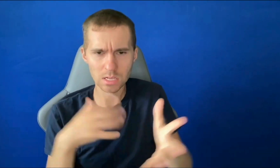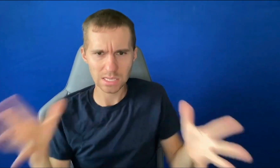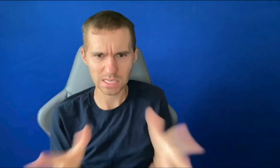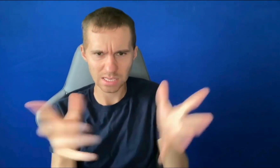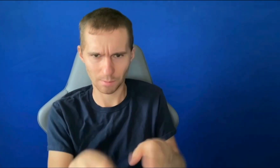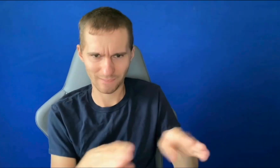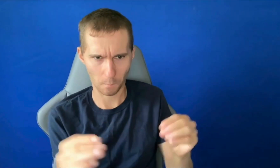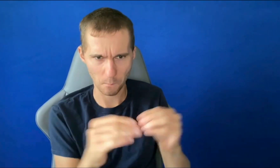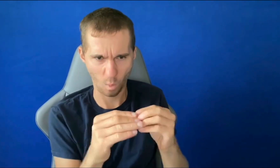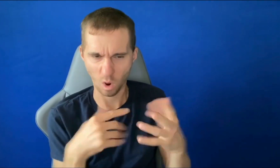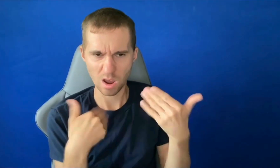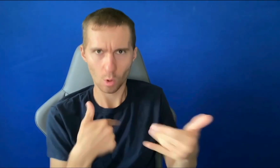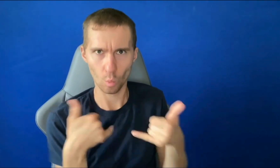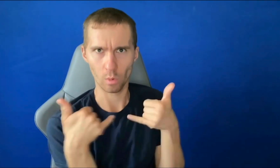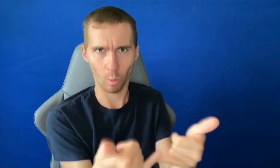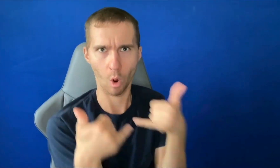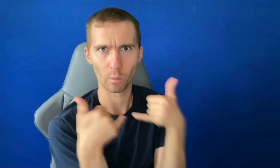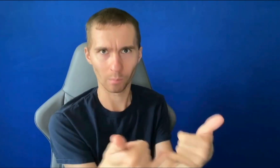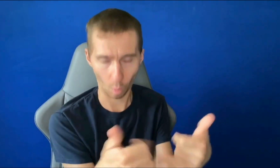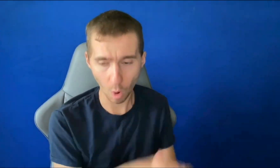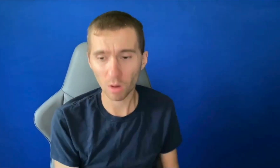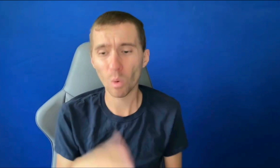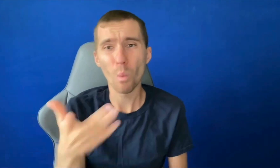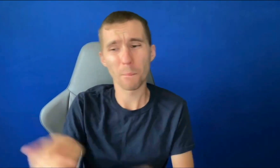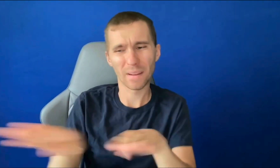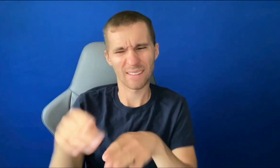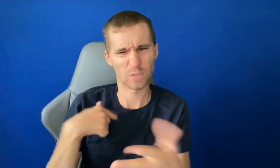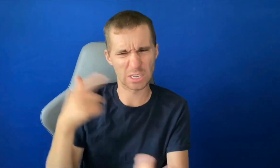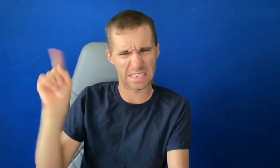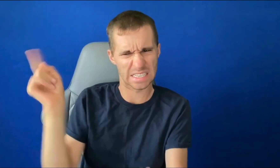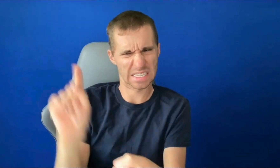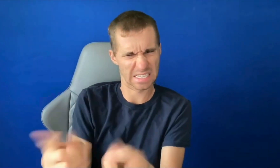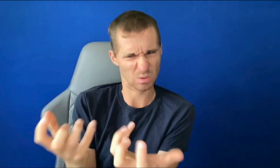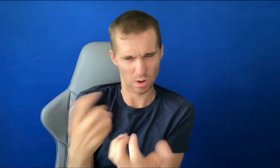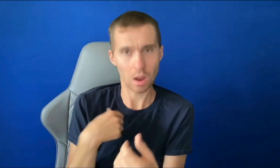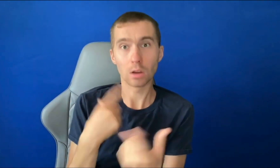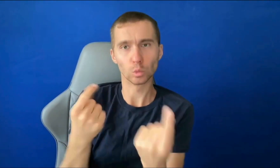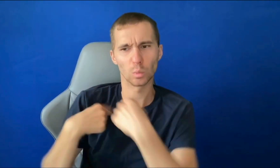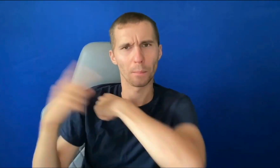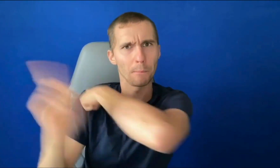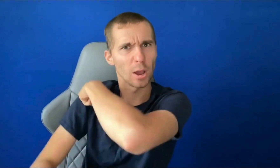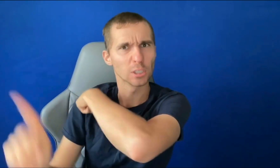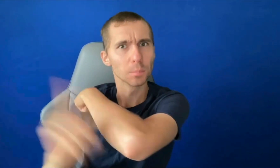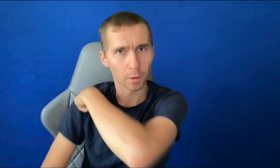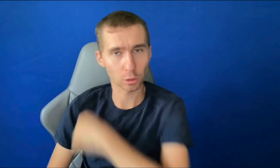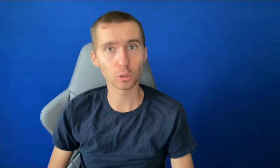To encourage the behavior, I would use a reward. To decrease that behavior, I would use a punishment.